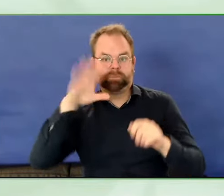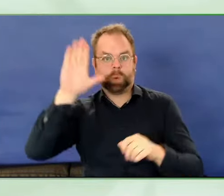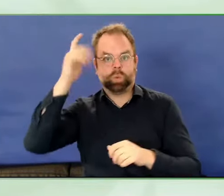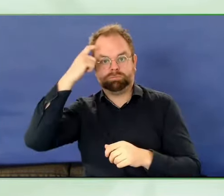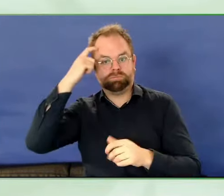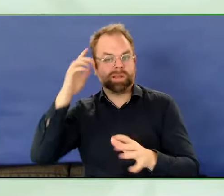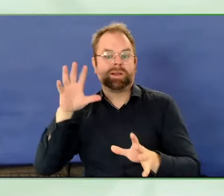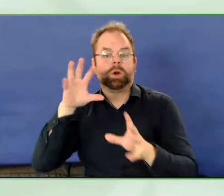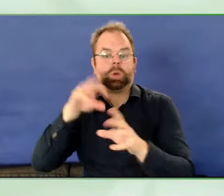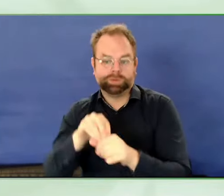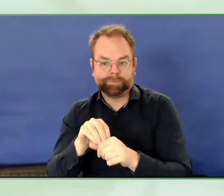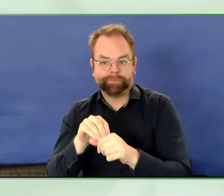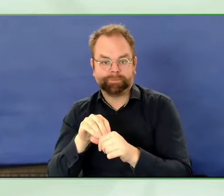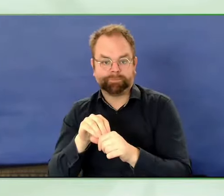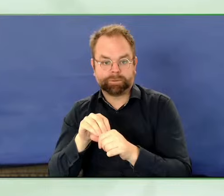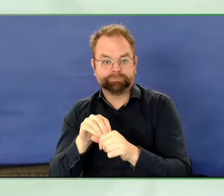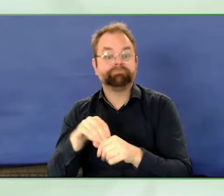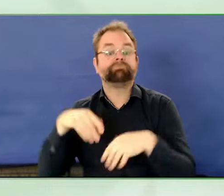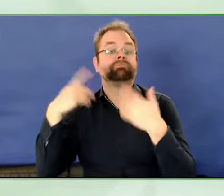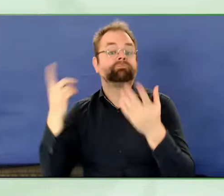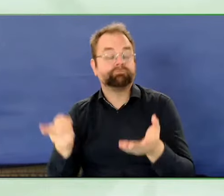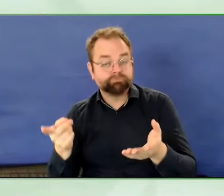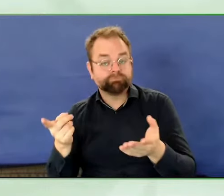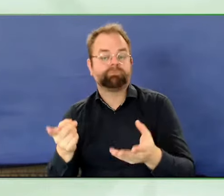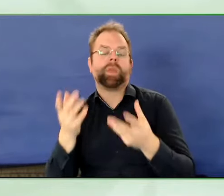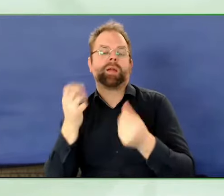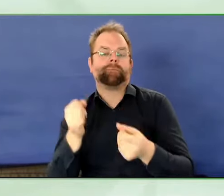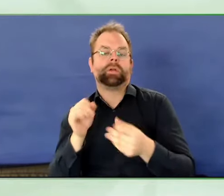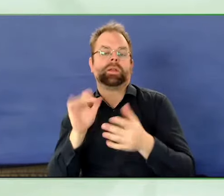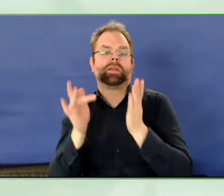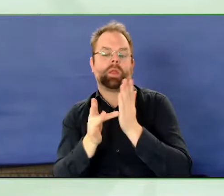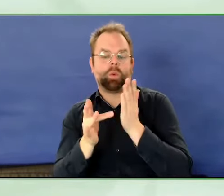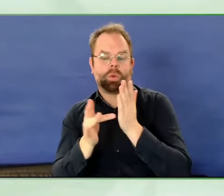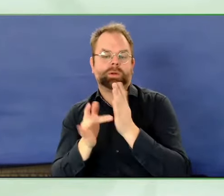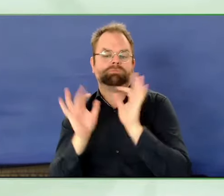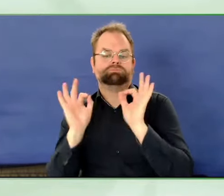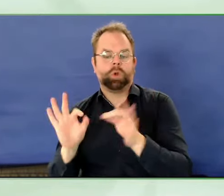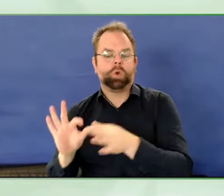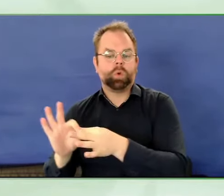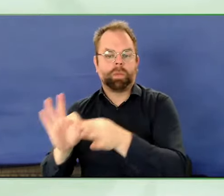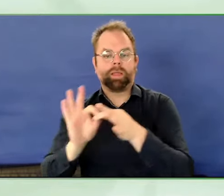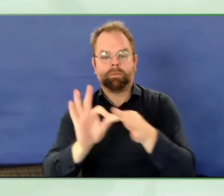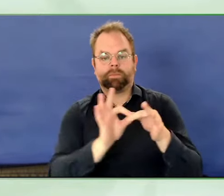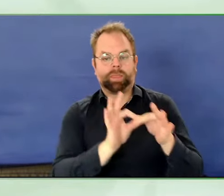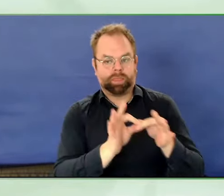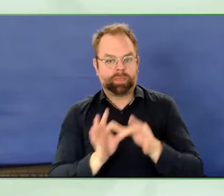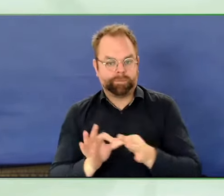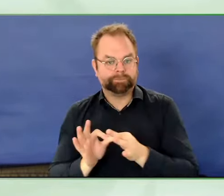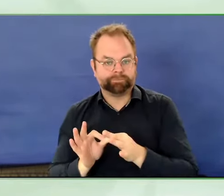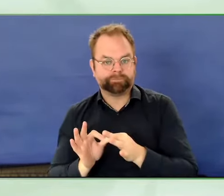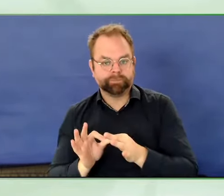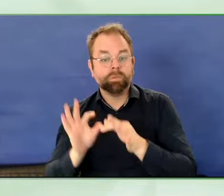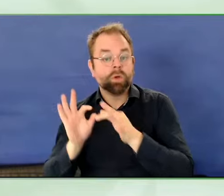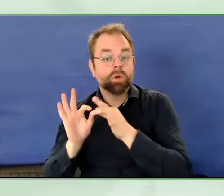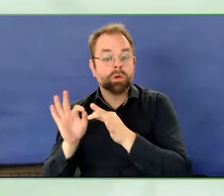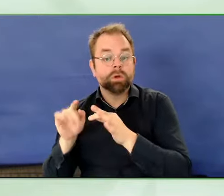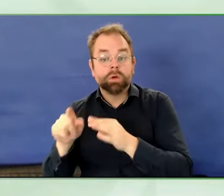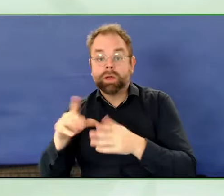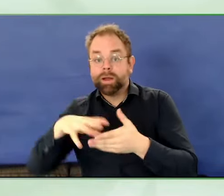Next comes accessible content. The content needs to be made accessible so that all students with disabilities can access